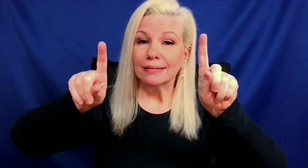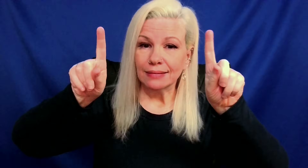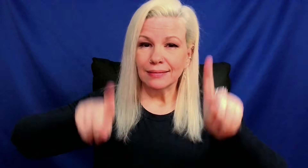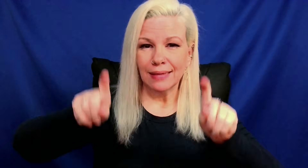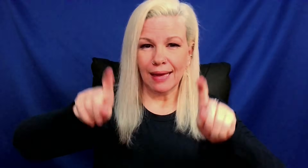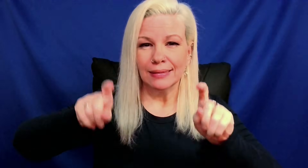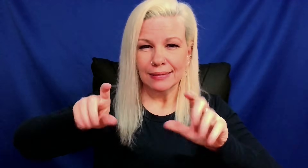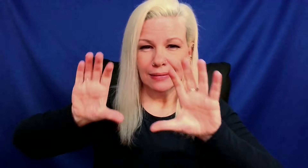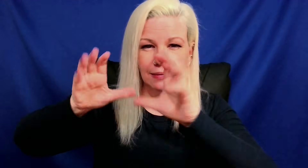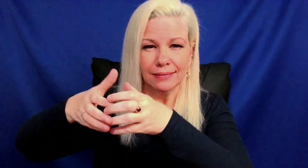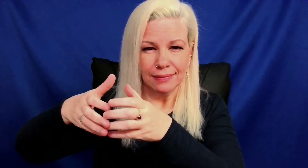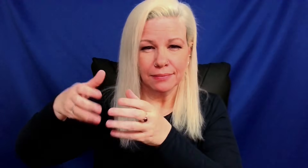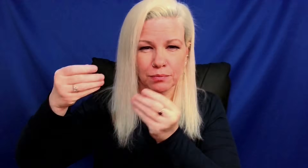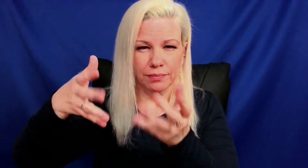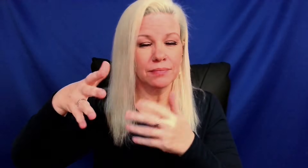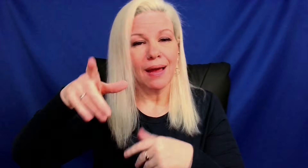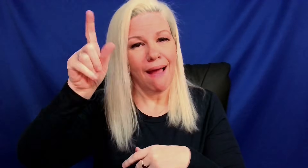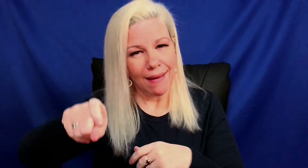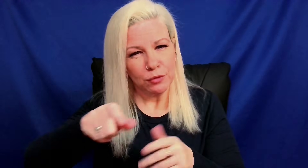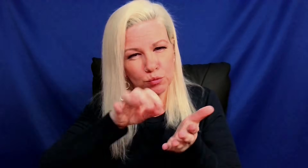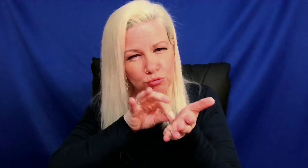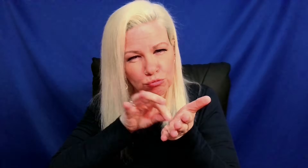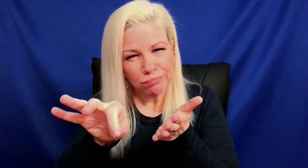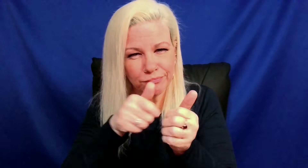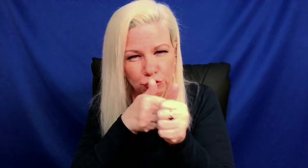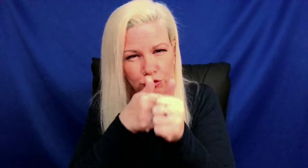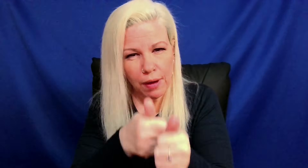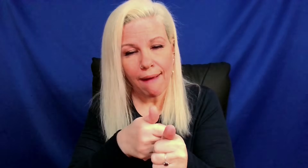Testing entities must track outcome data.